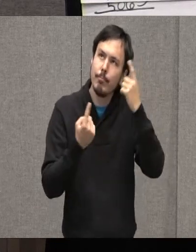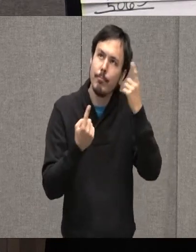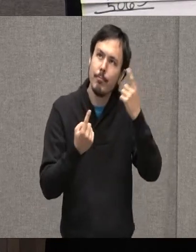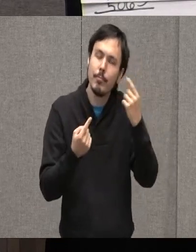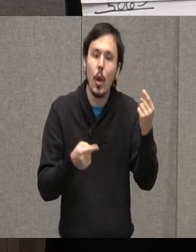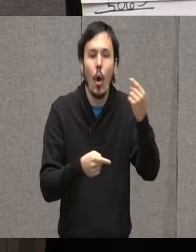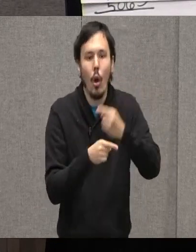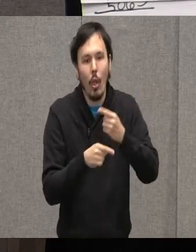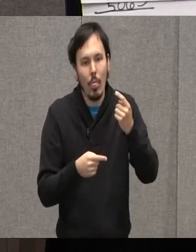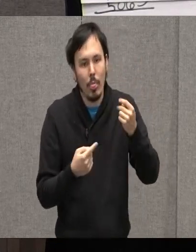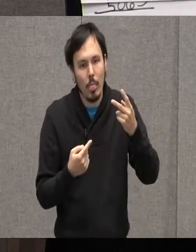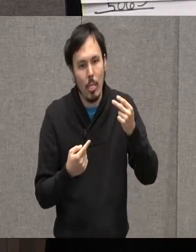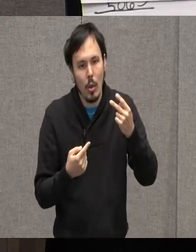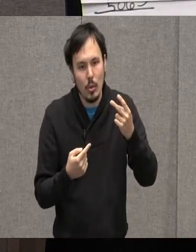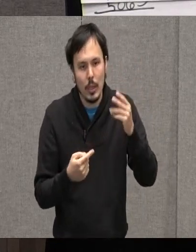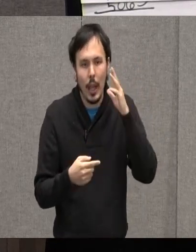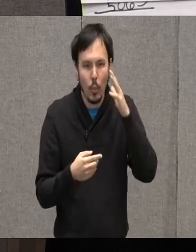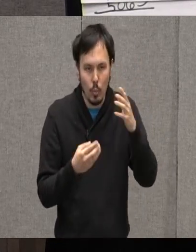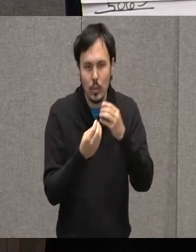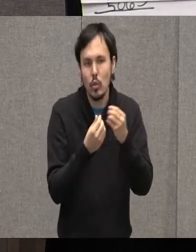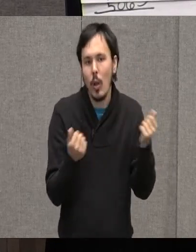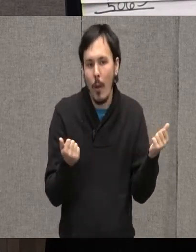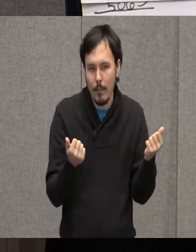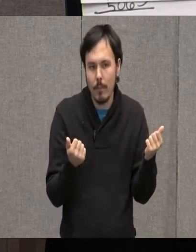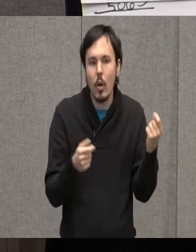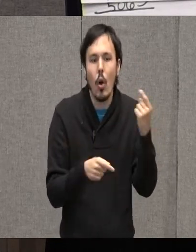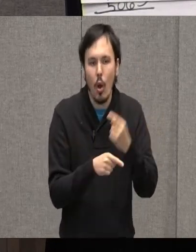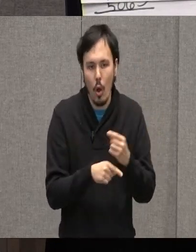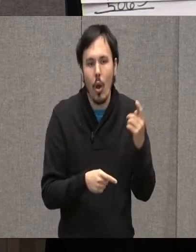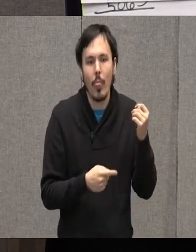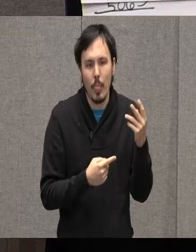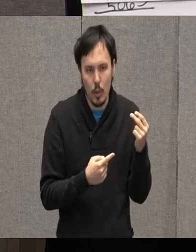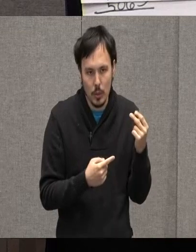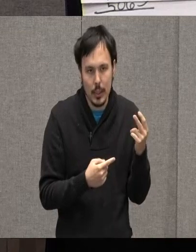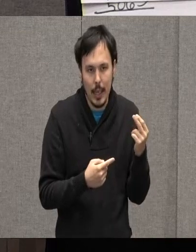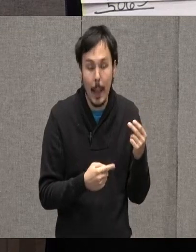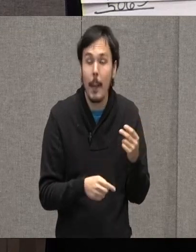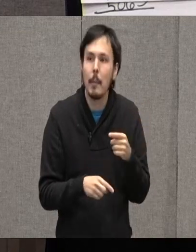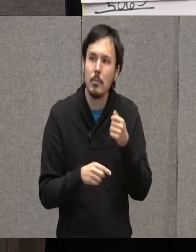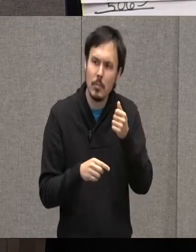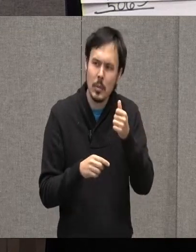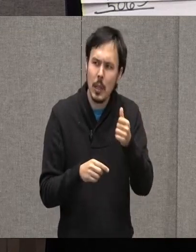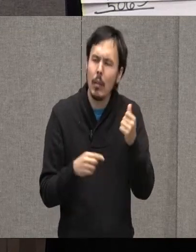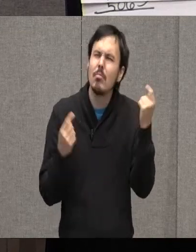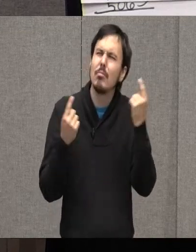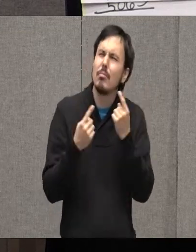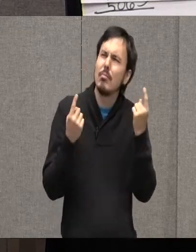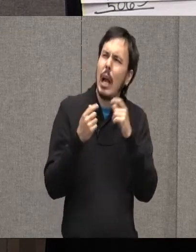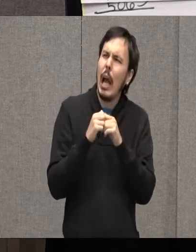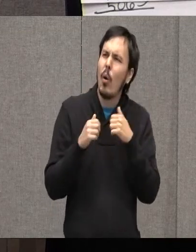We will go ahead and solve that on Thursday, so be thinking about how you approach that